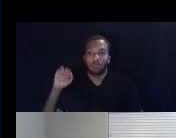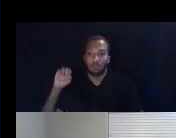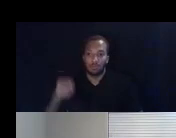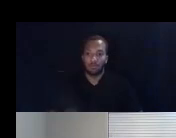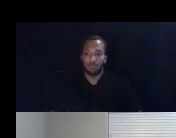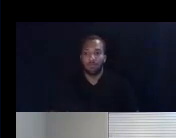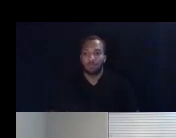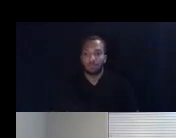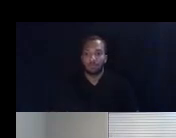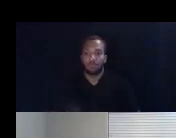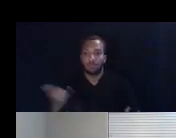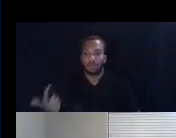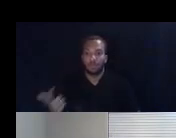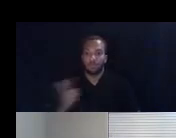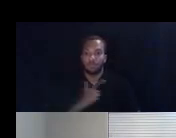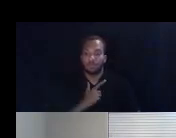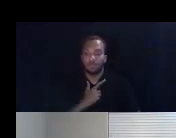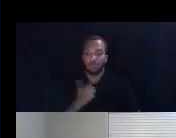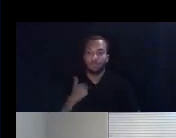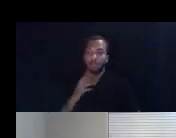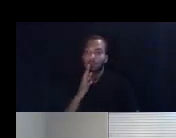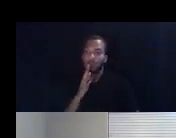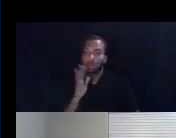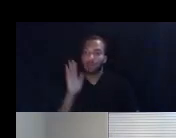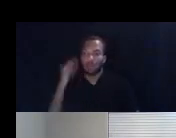I'll just go ahead and state the next two questions,